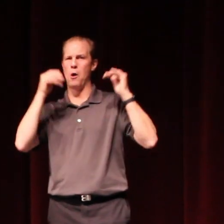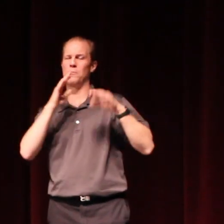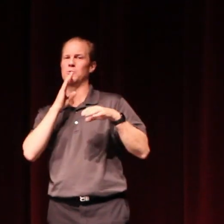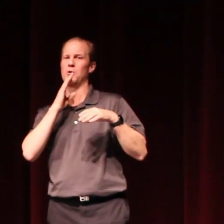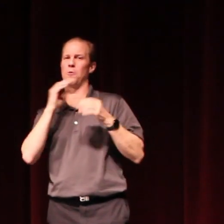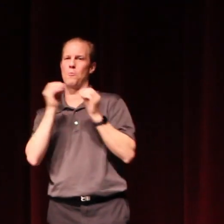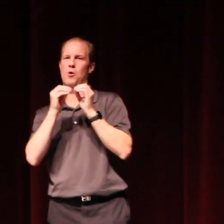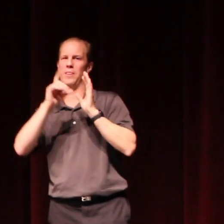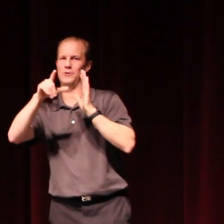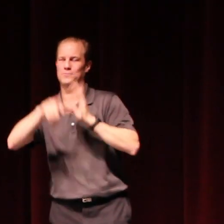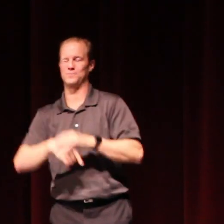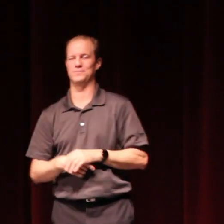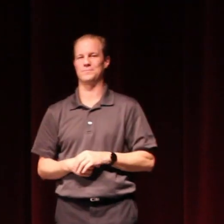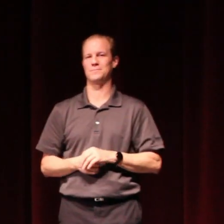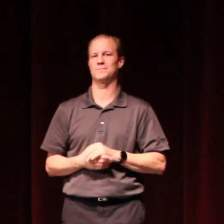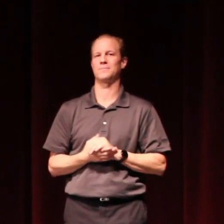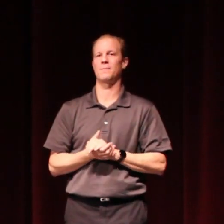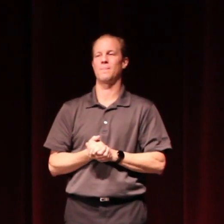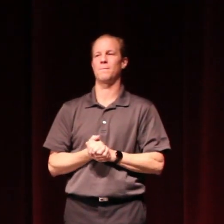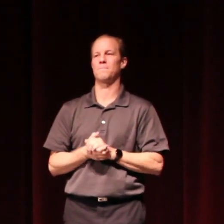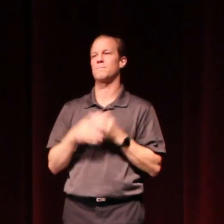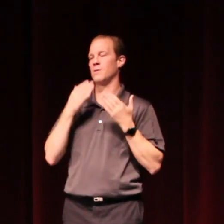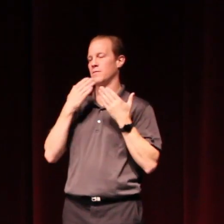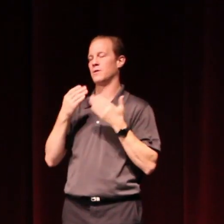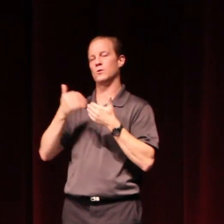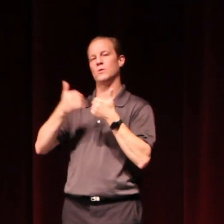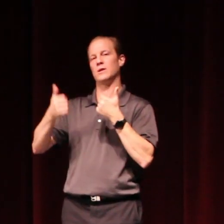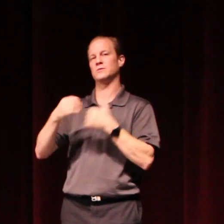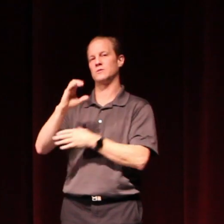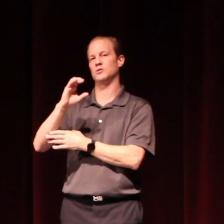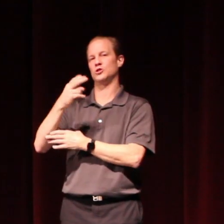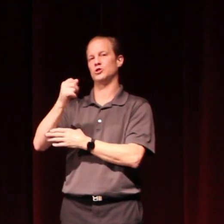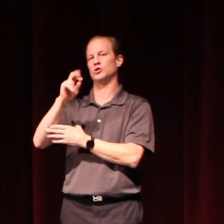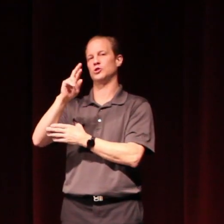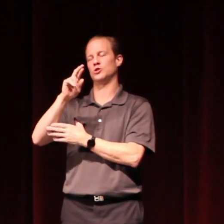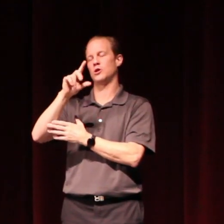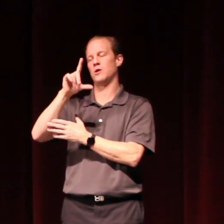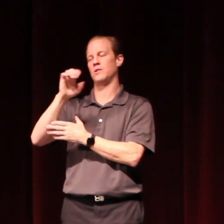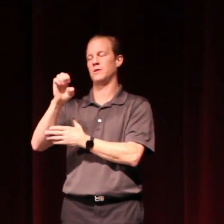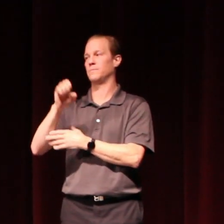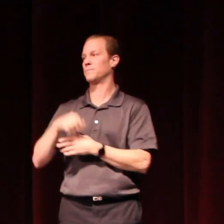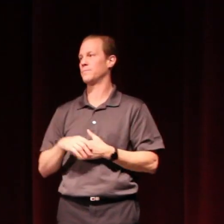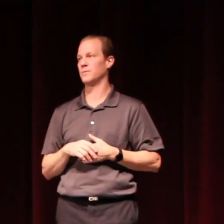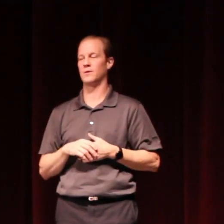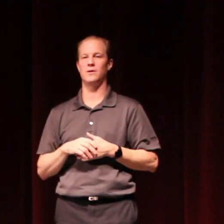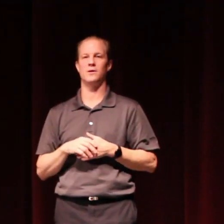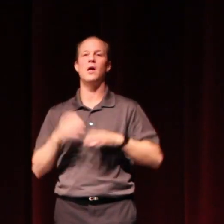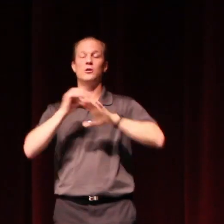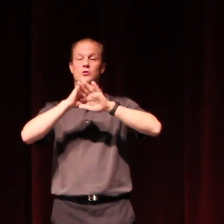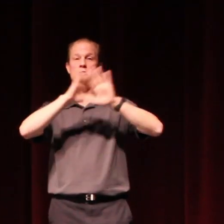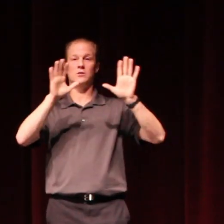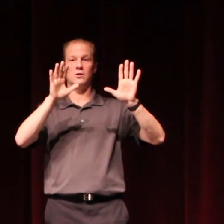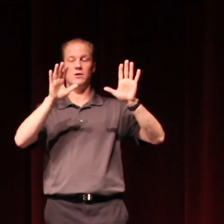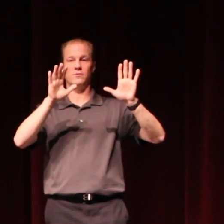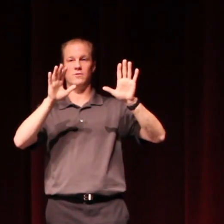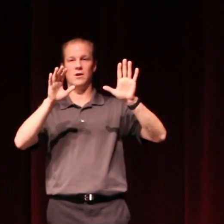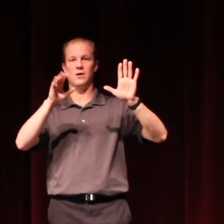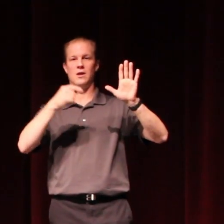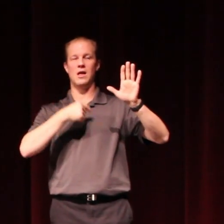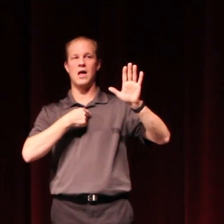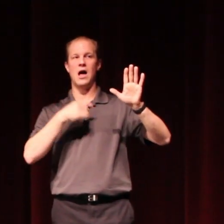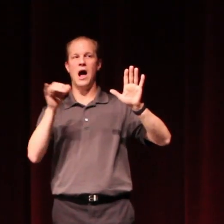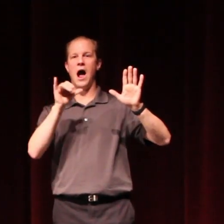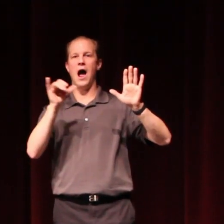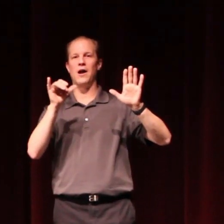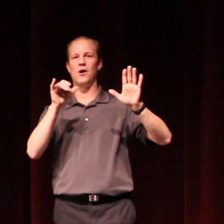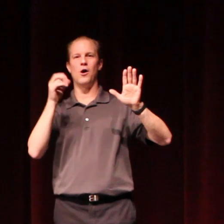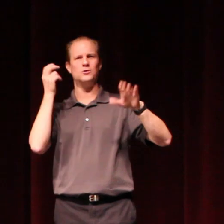Thank you next we will hear from Charlie Abel. Just to clarify, I also heard Duane LeBrun in